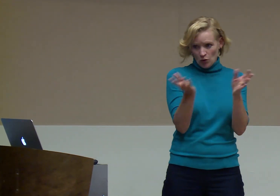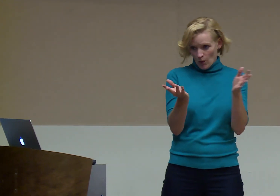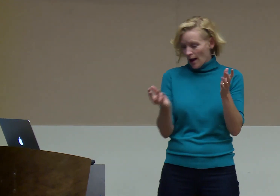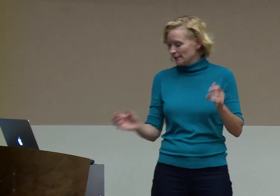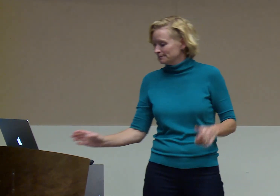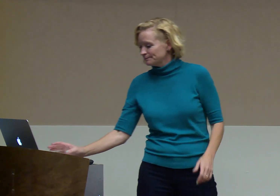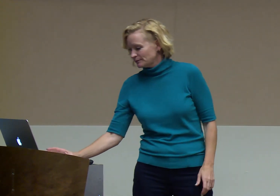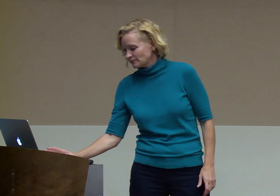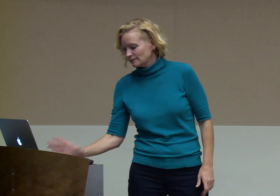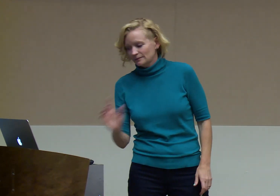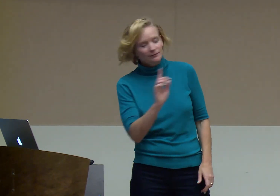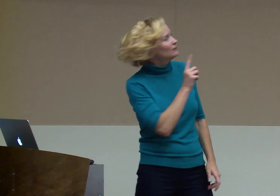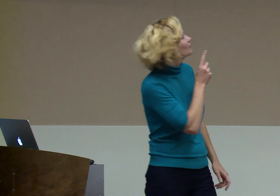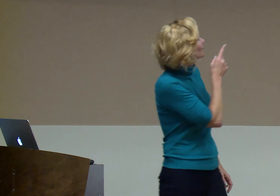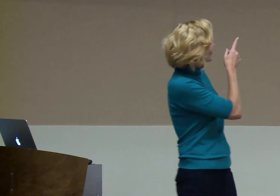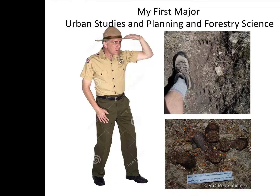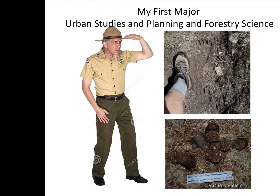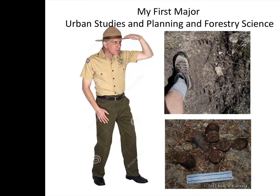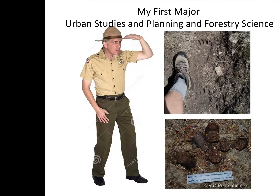and my first major was in...